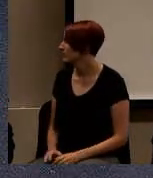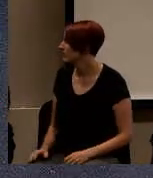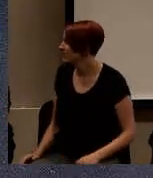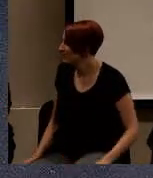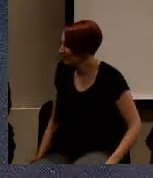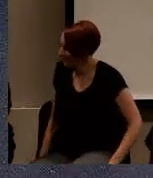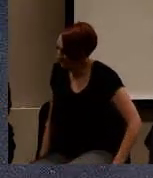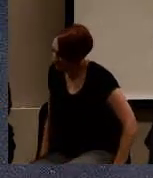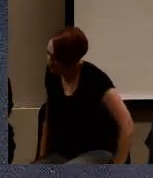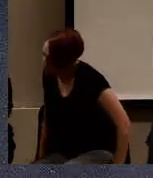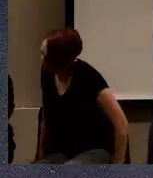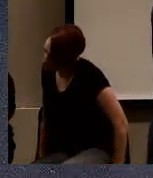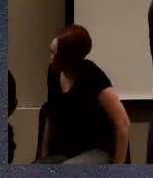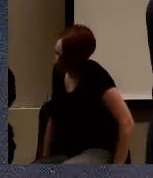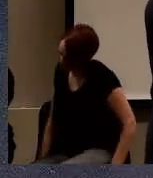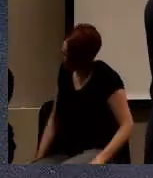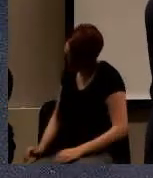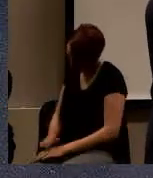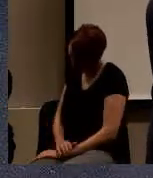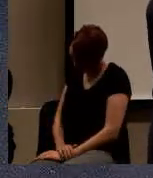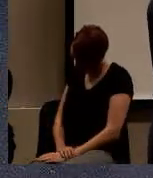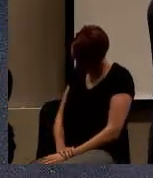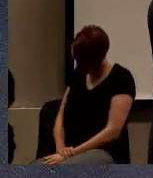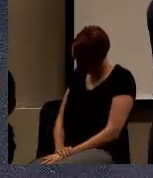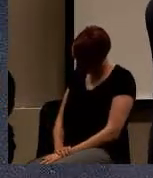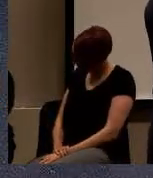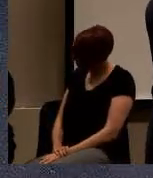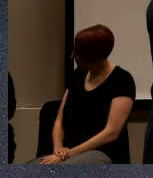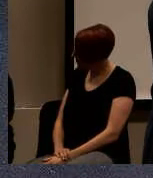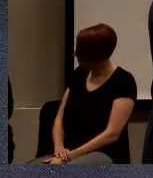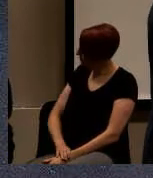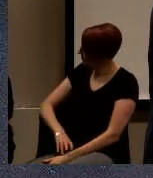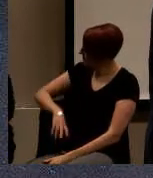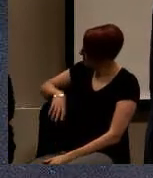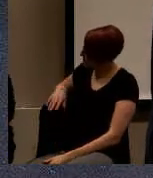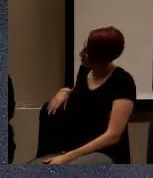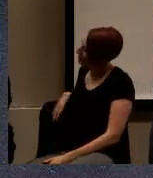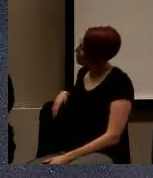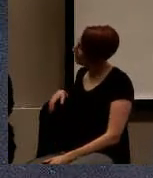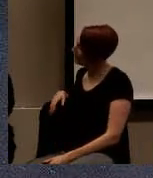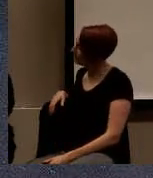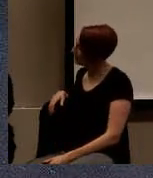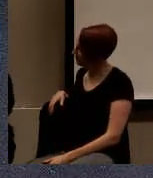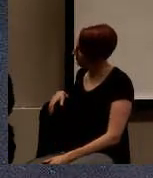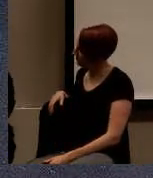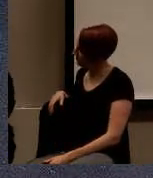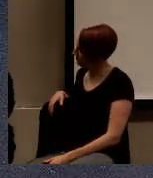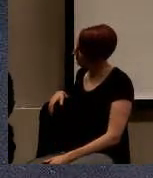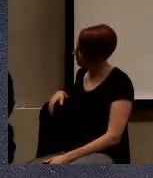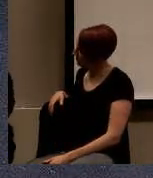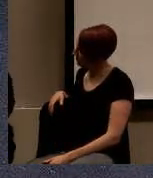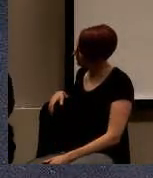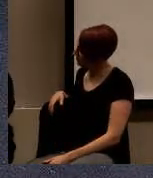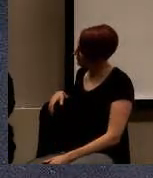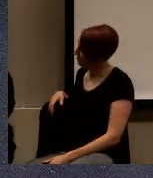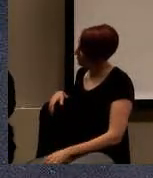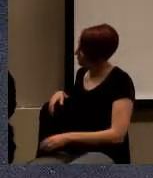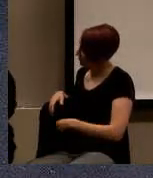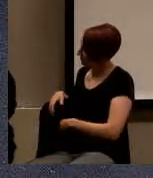But this looks at with seniors, if you have an older senior that's a family member or someone